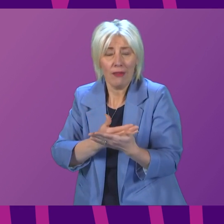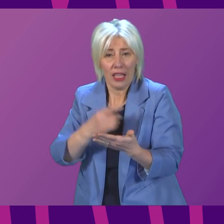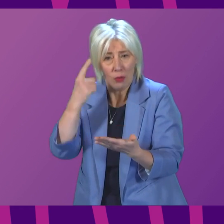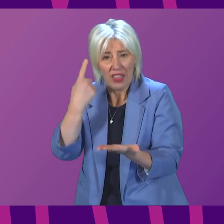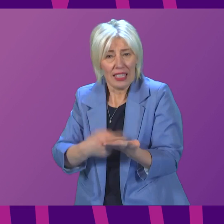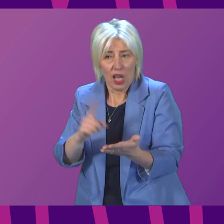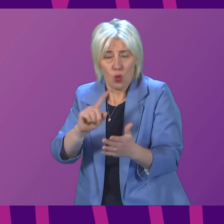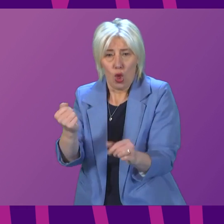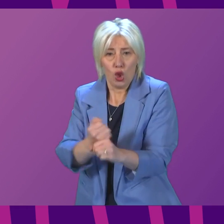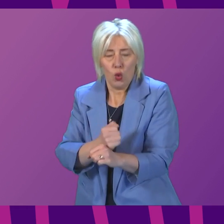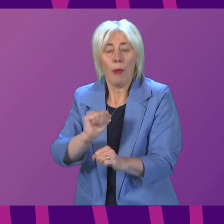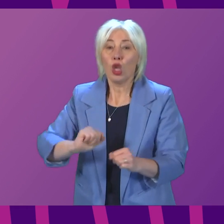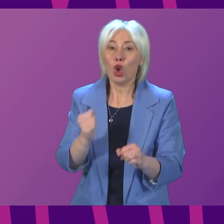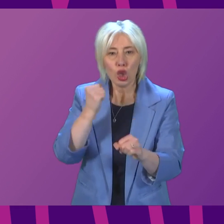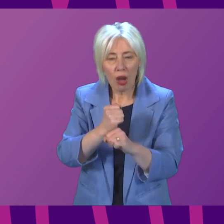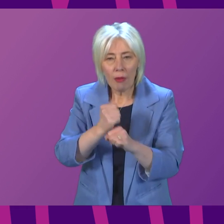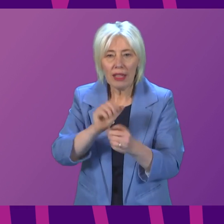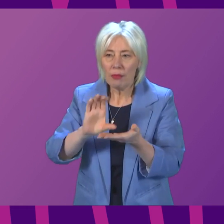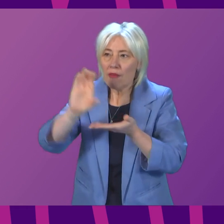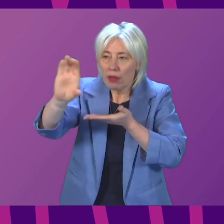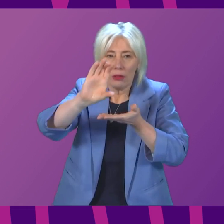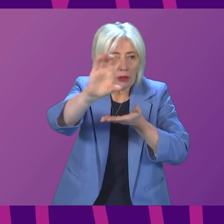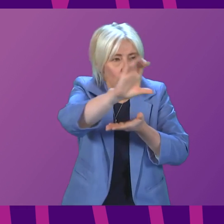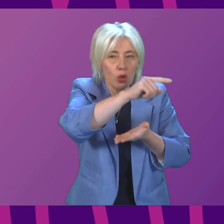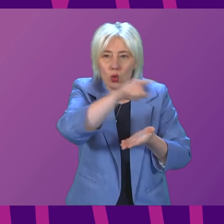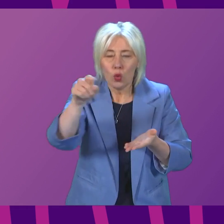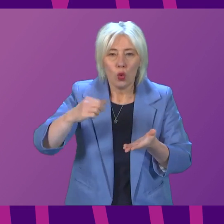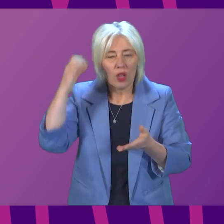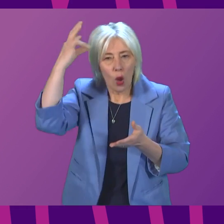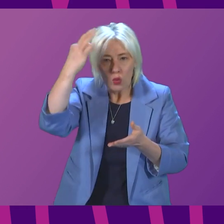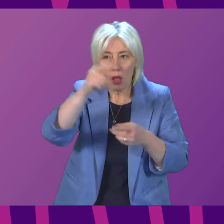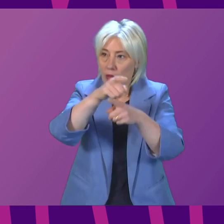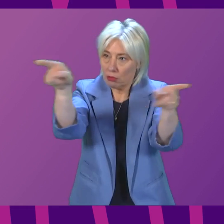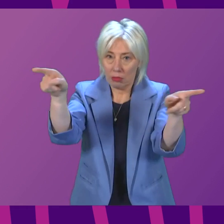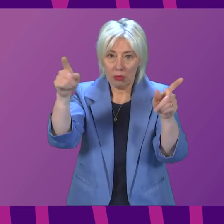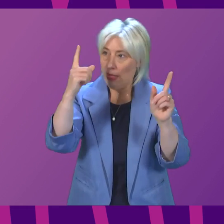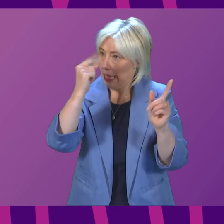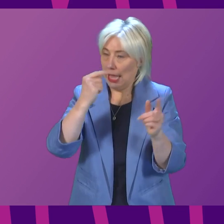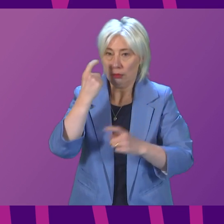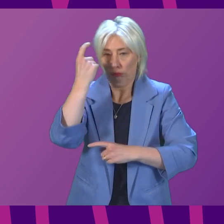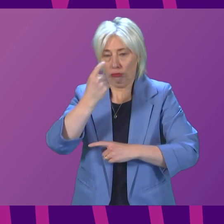The Scottish Government is giving local authorities the financial wherewithal to do what they